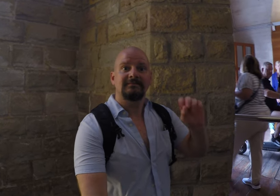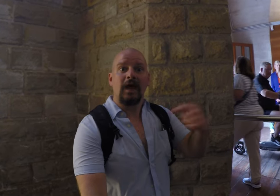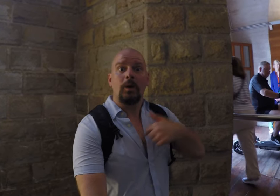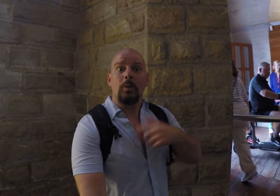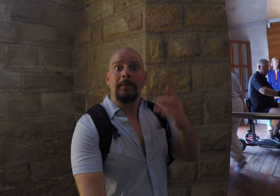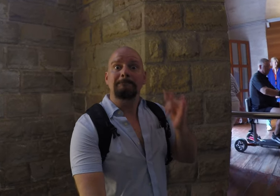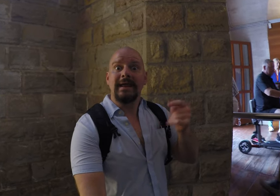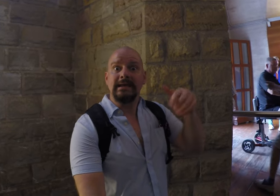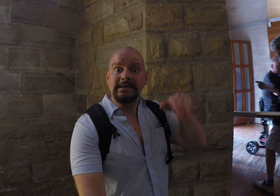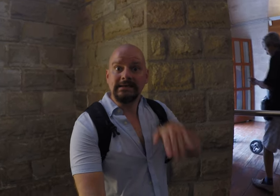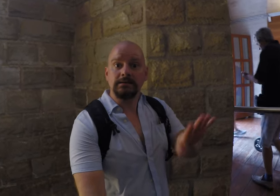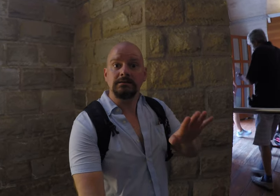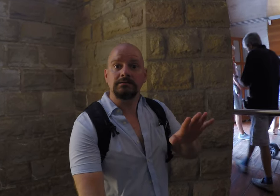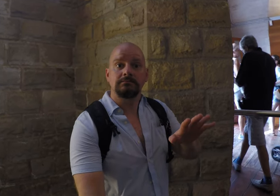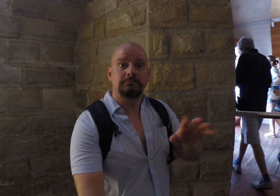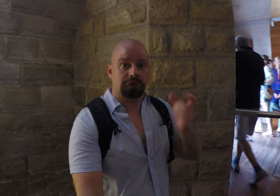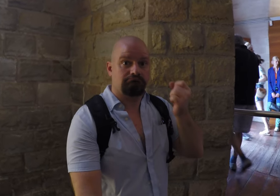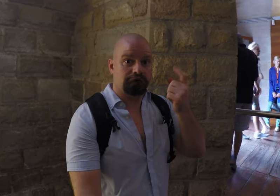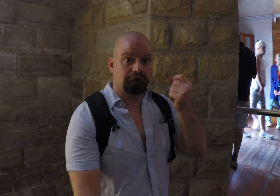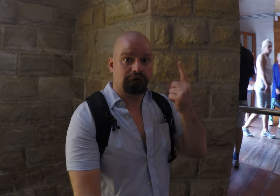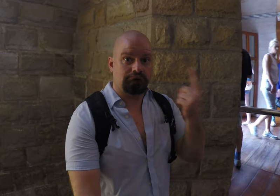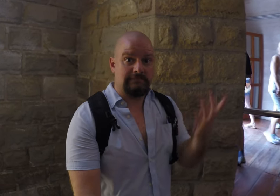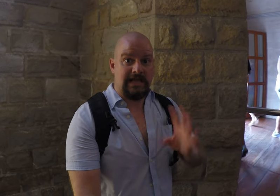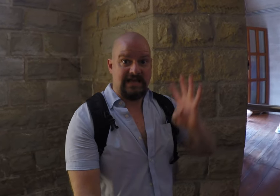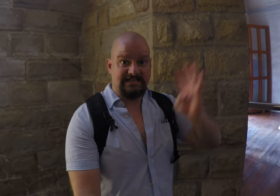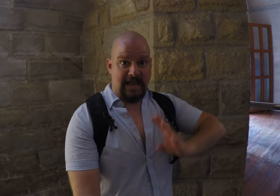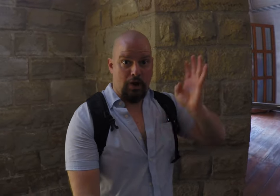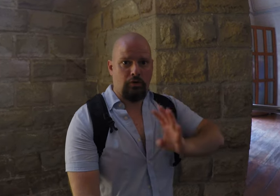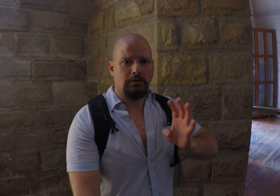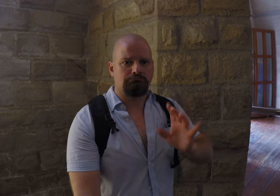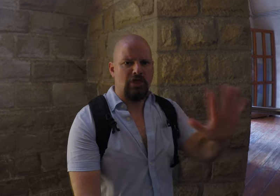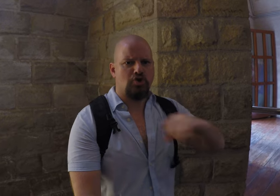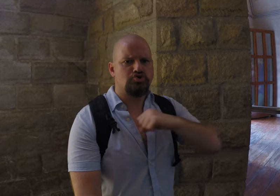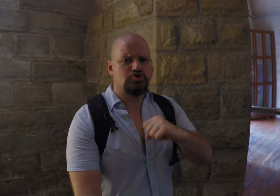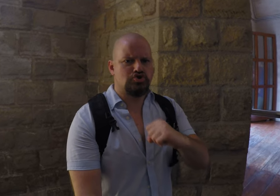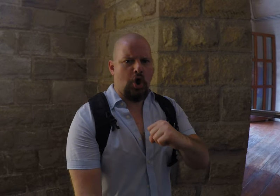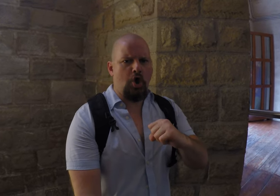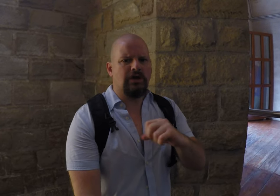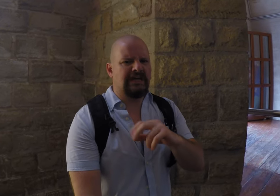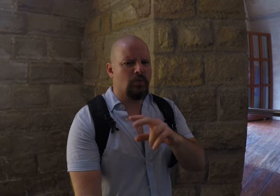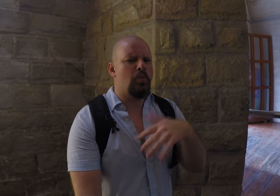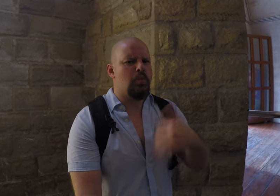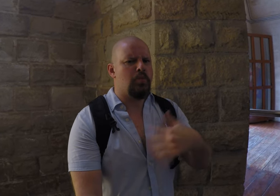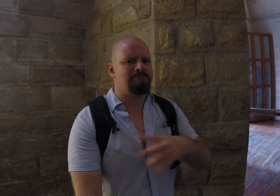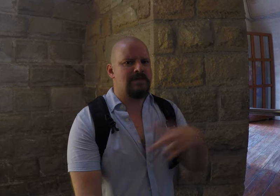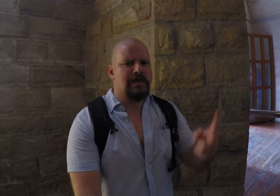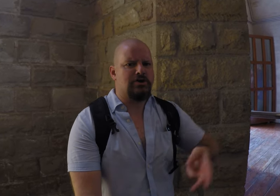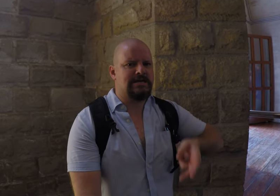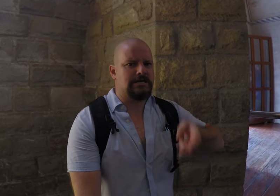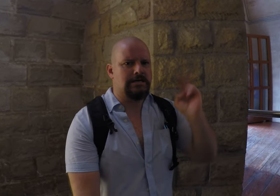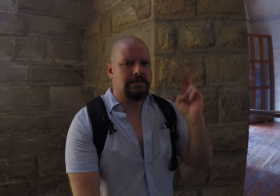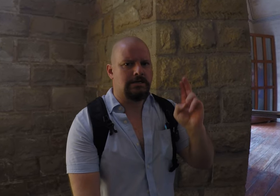Now, we made it in. You know that the security in Sagrada is very tight.